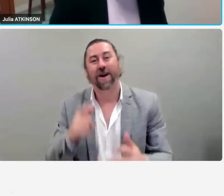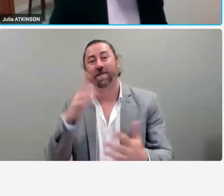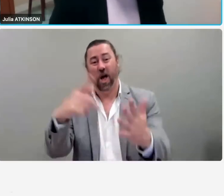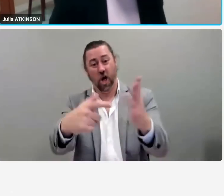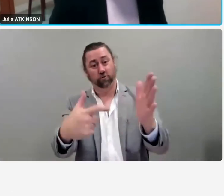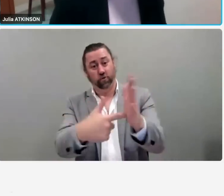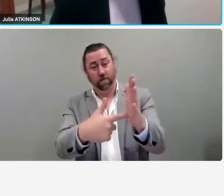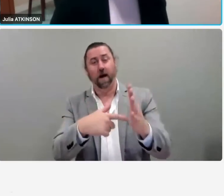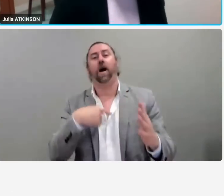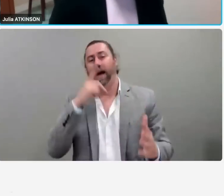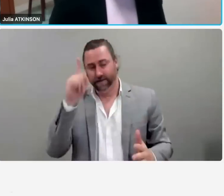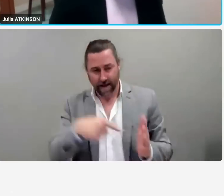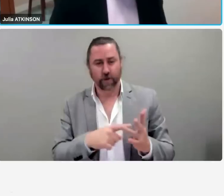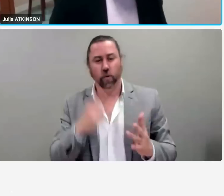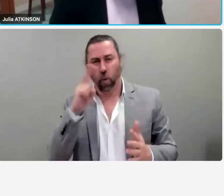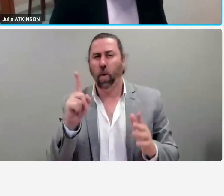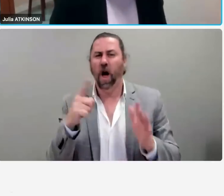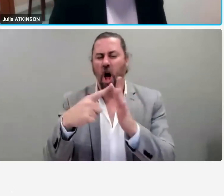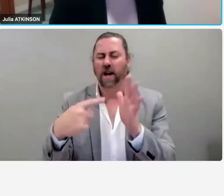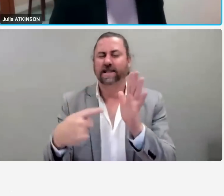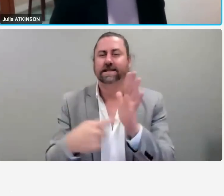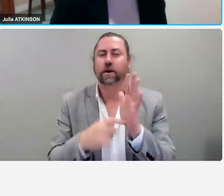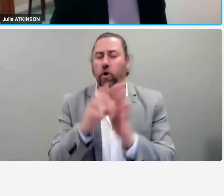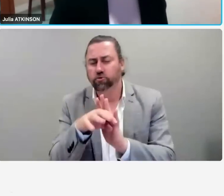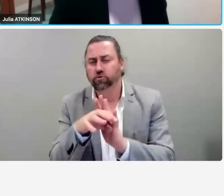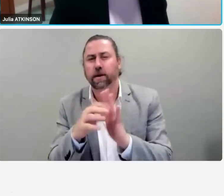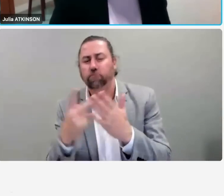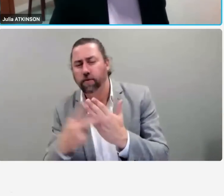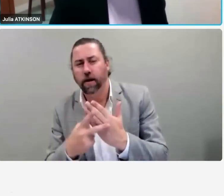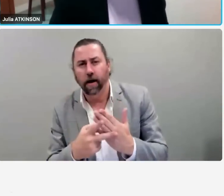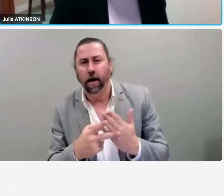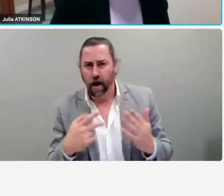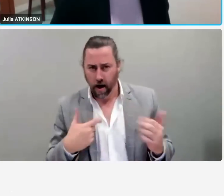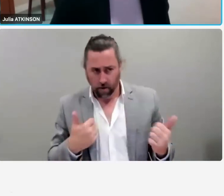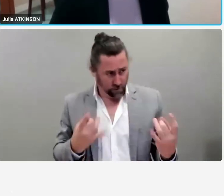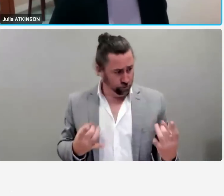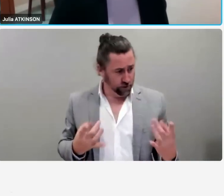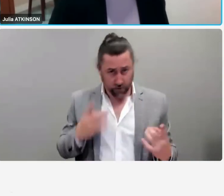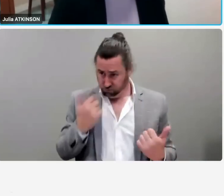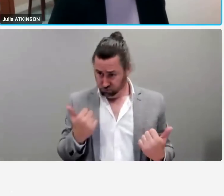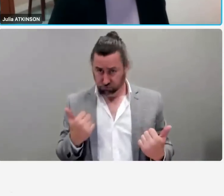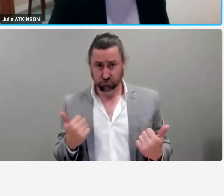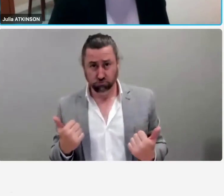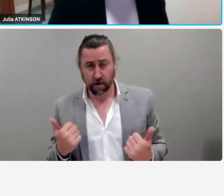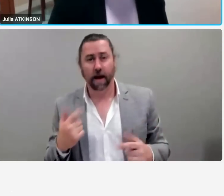some of the IT arrangements more broadly and we're also talking to our state and territory network about